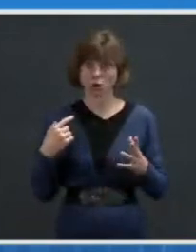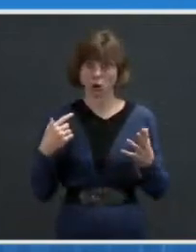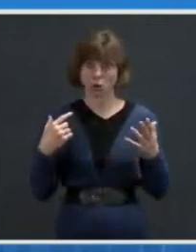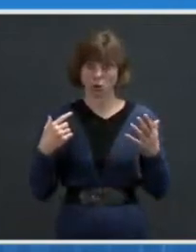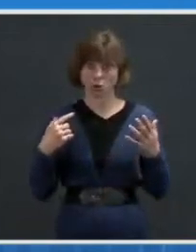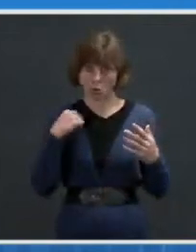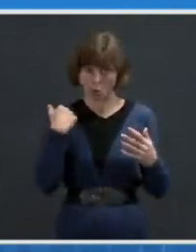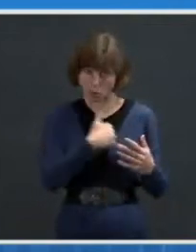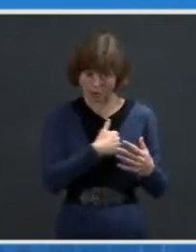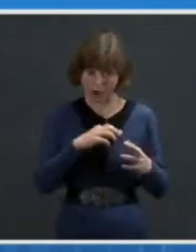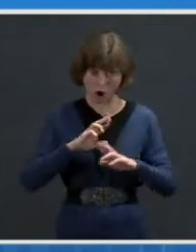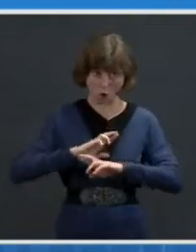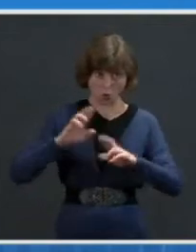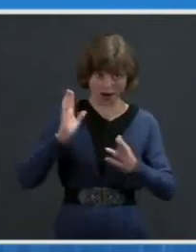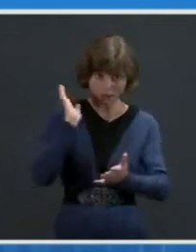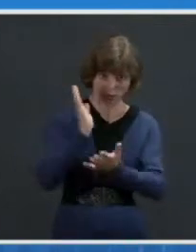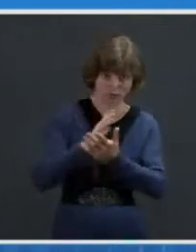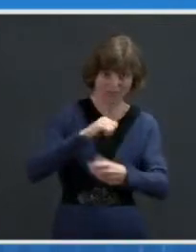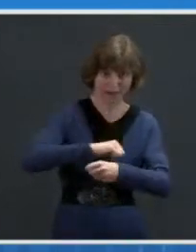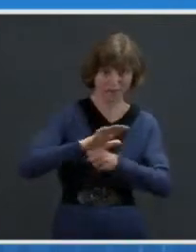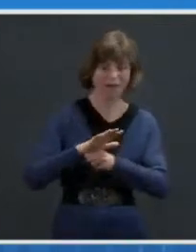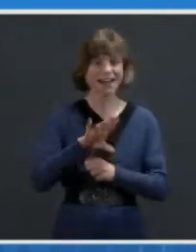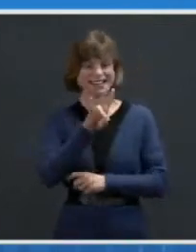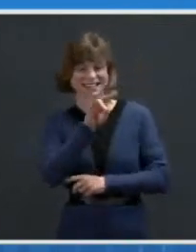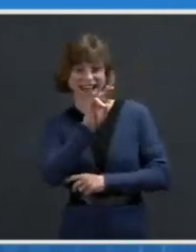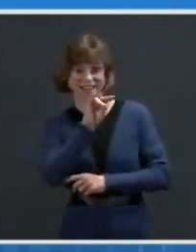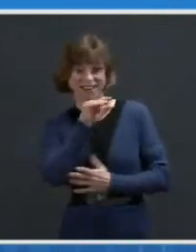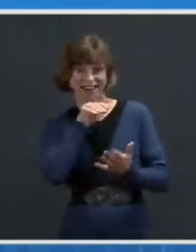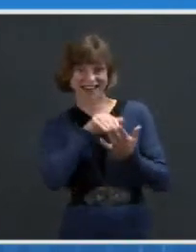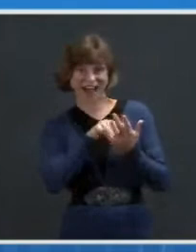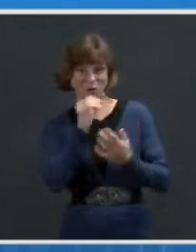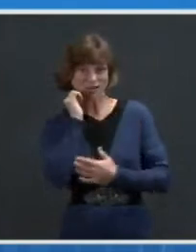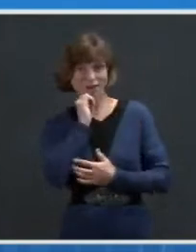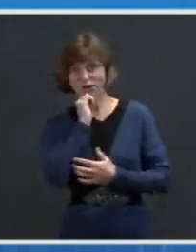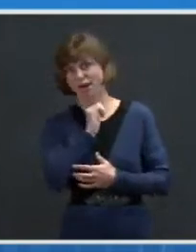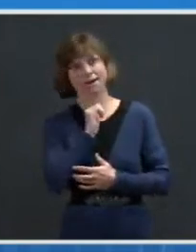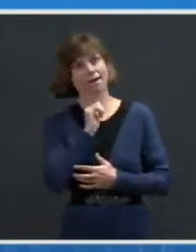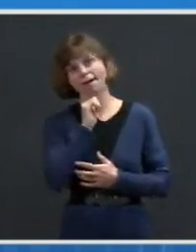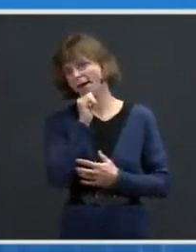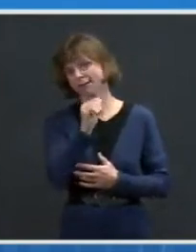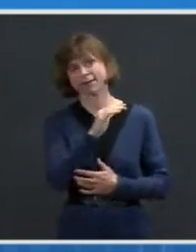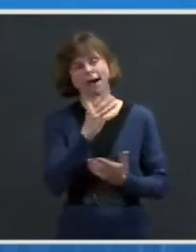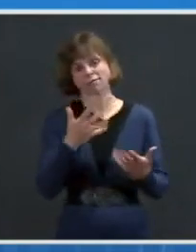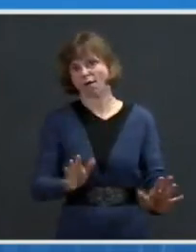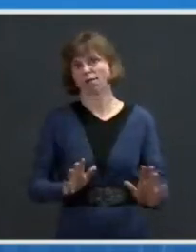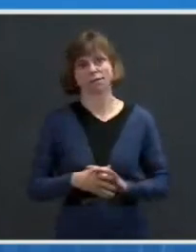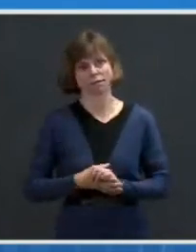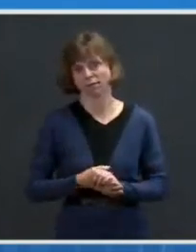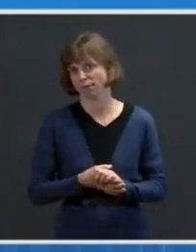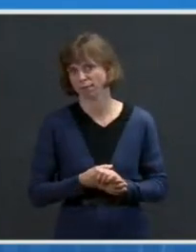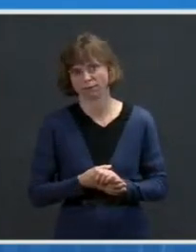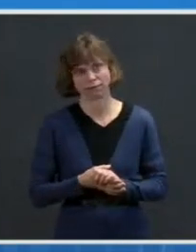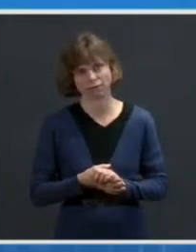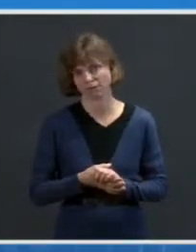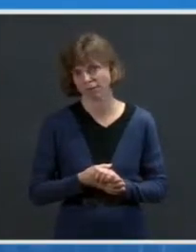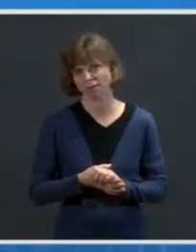THE GOAL OF THIS FIRST 100 DAYS HAS BEEN TO MAKE SURE WE ARE IN A PLACE TO BE OUT OF THIS